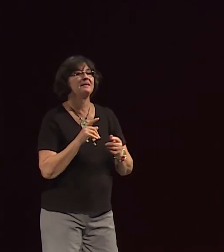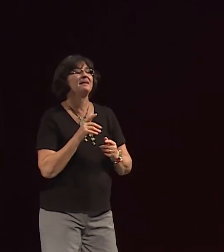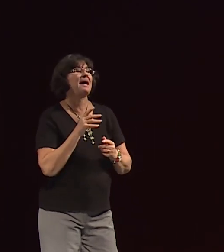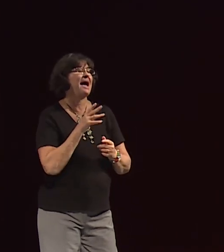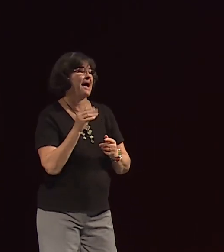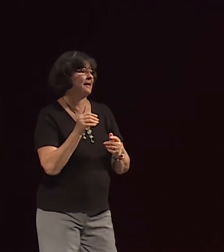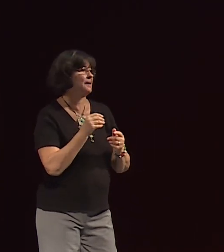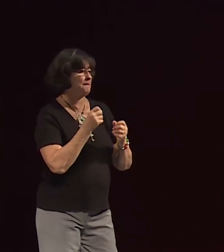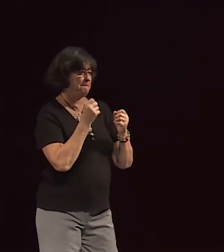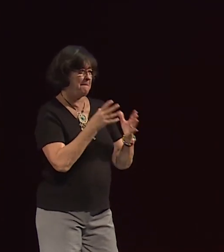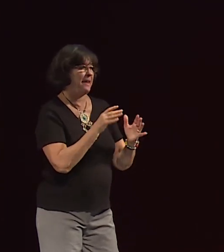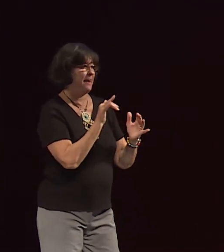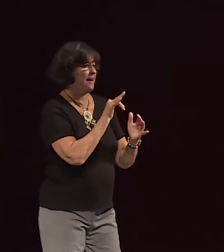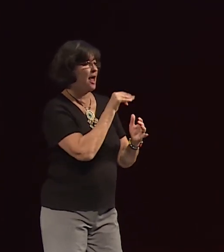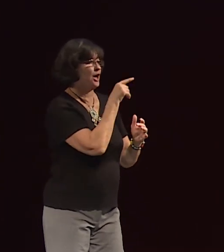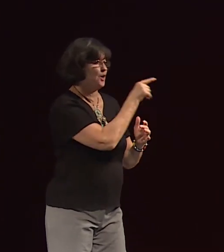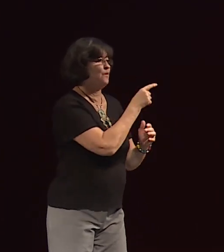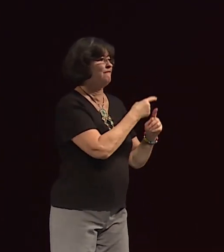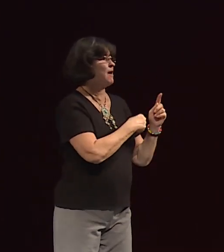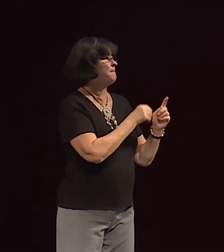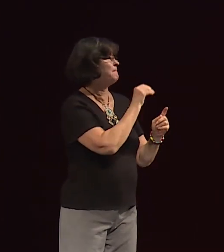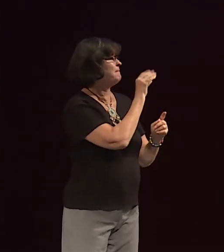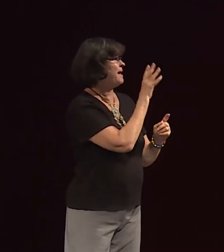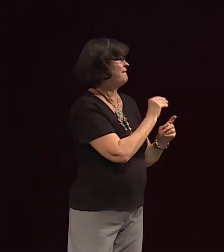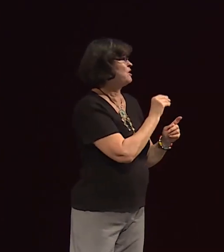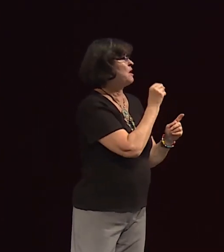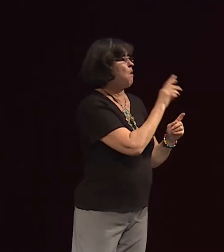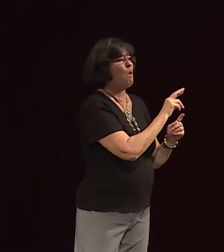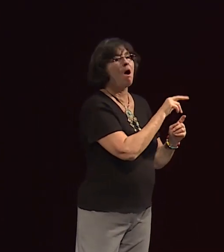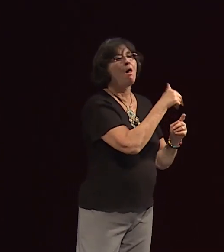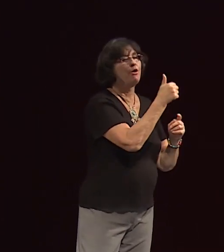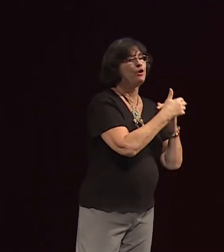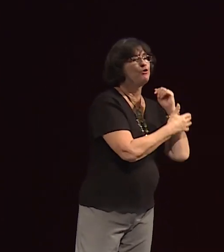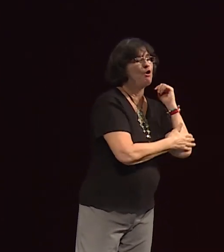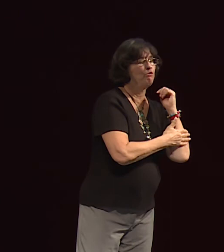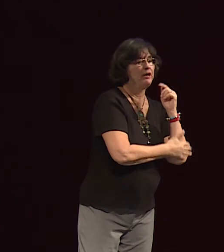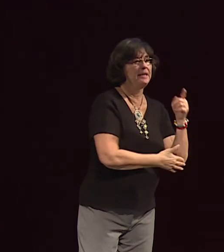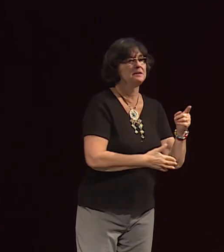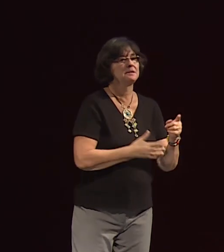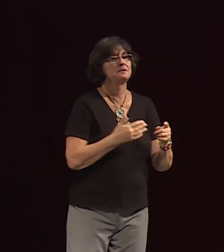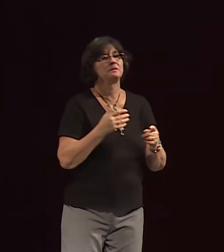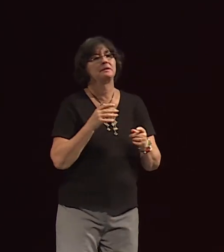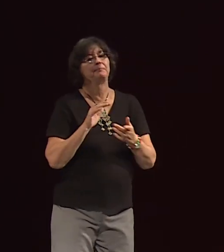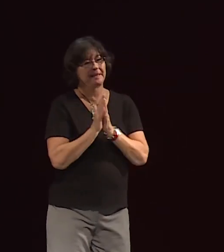That is an advantage that you had, Bacar, and like yourself from Africa